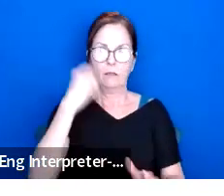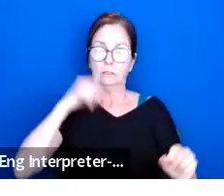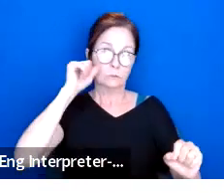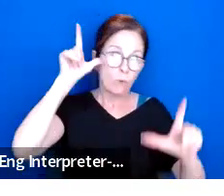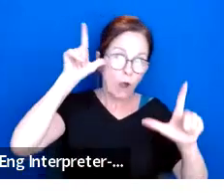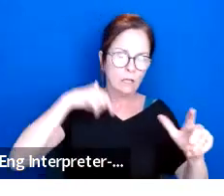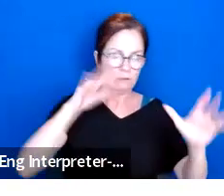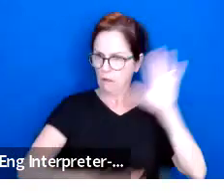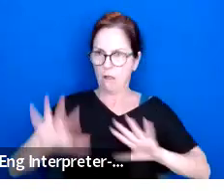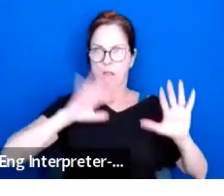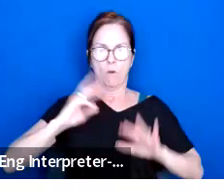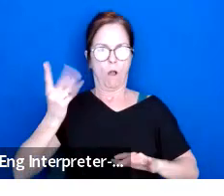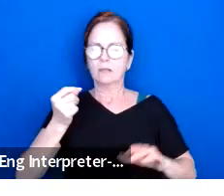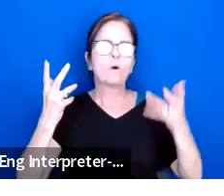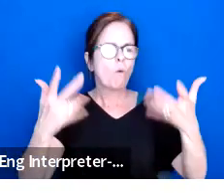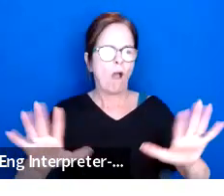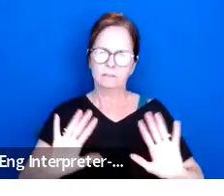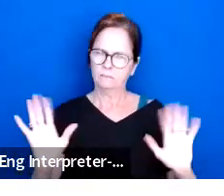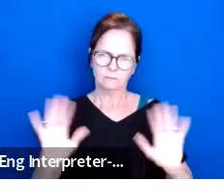I